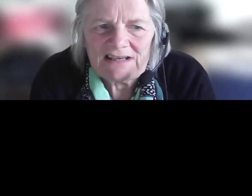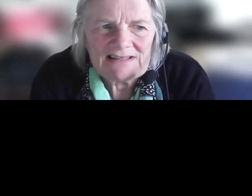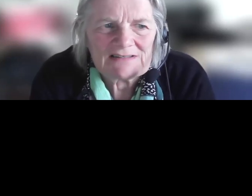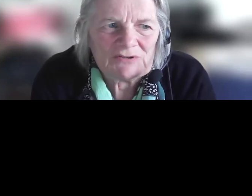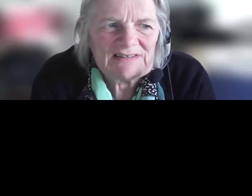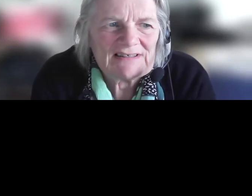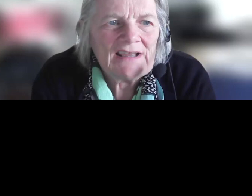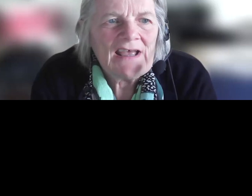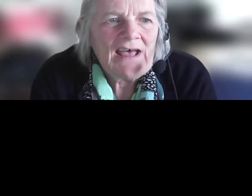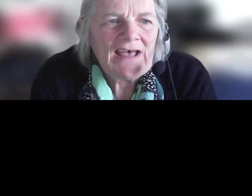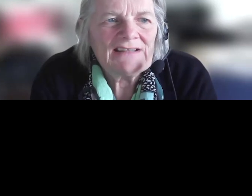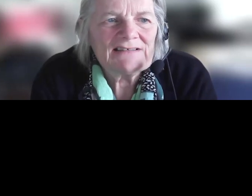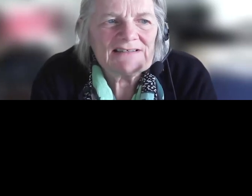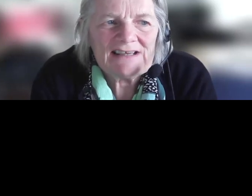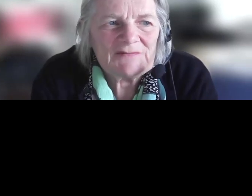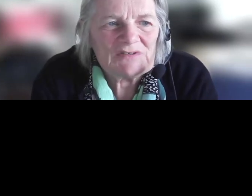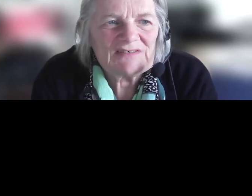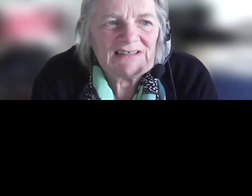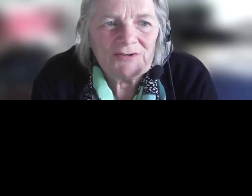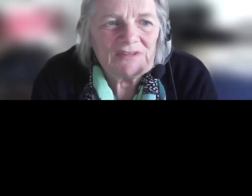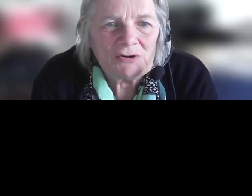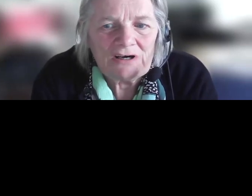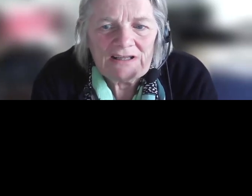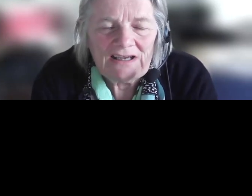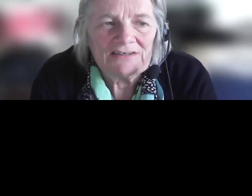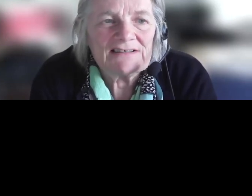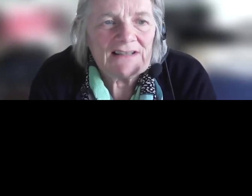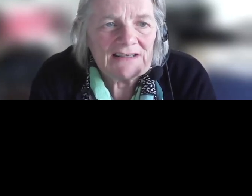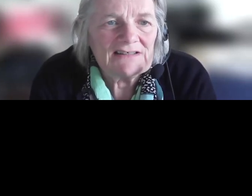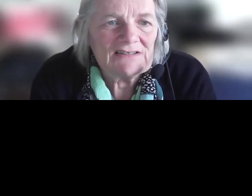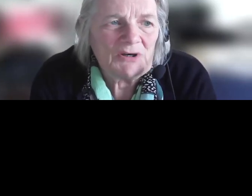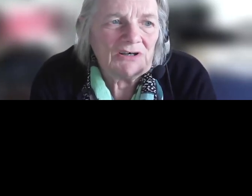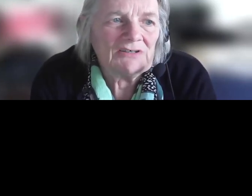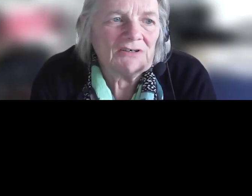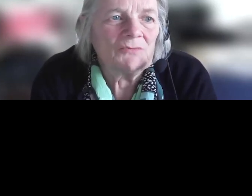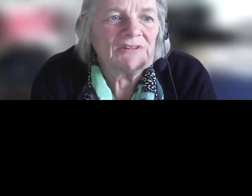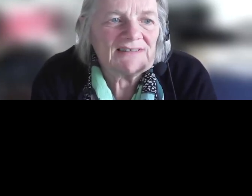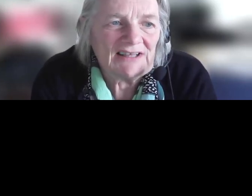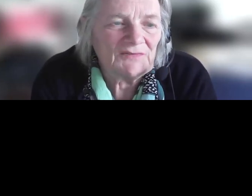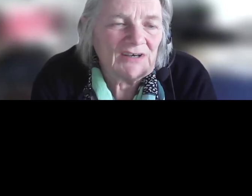task force and the task force together at the RIAI are delighted to partner with the centre for